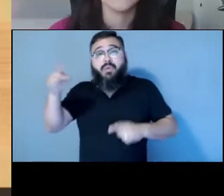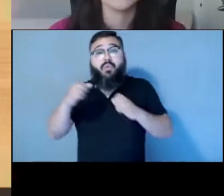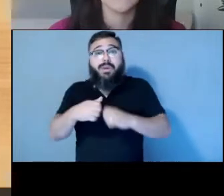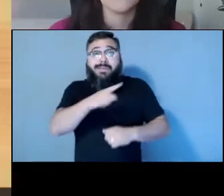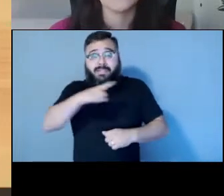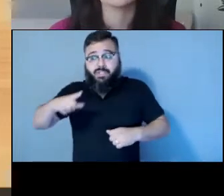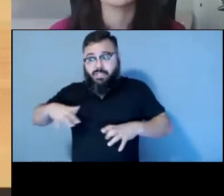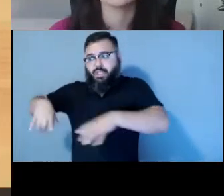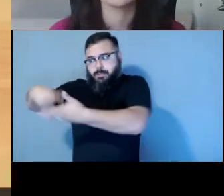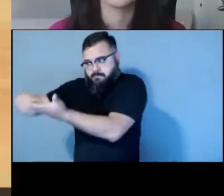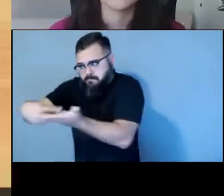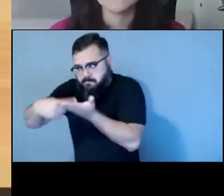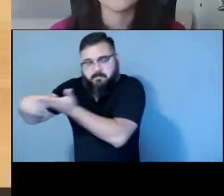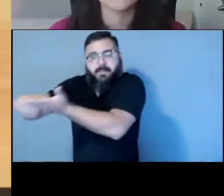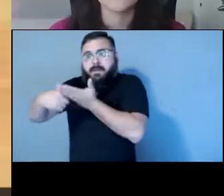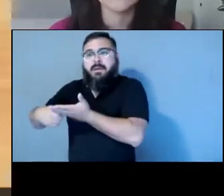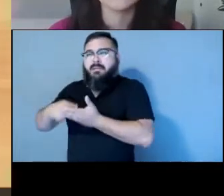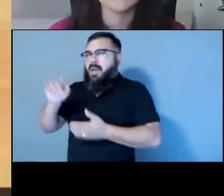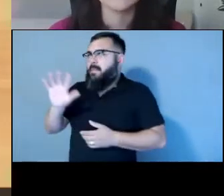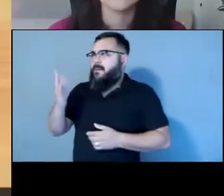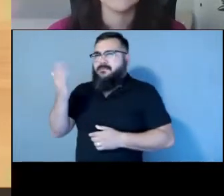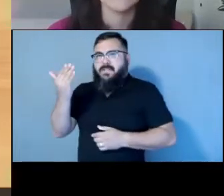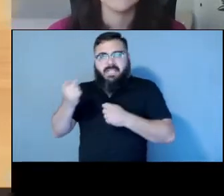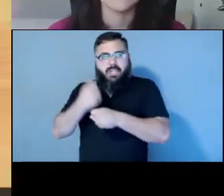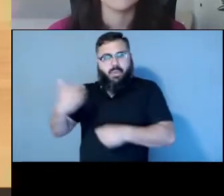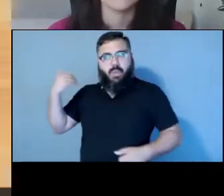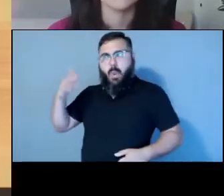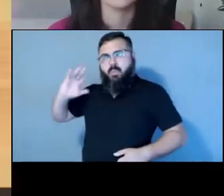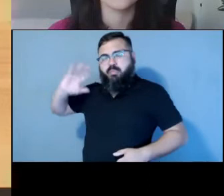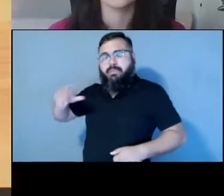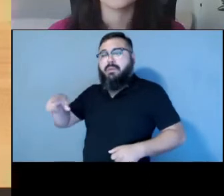about 15 years ago let's say, the law became clarified.